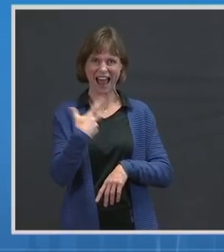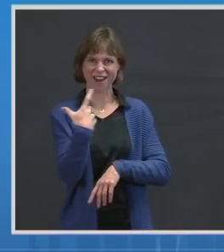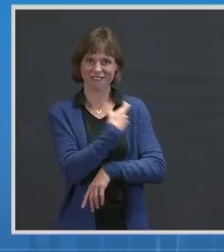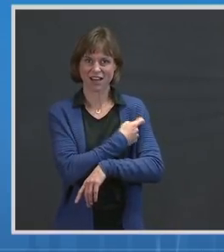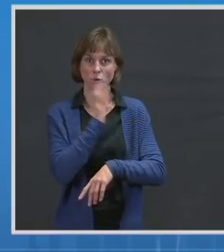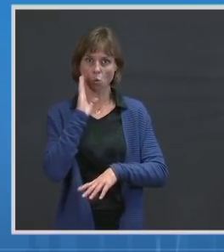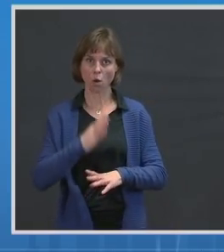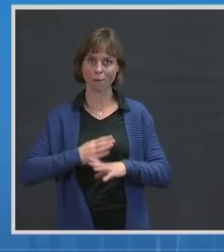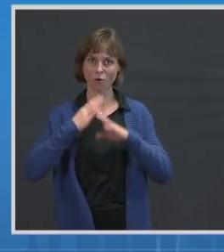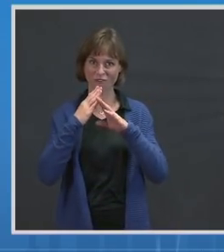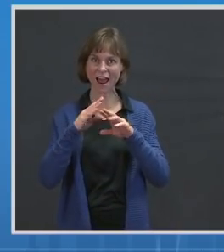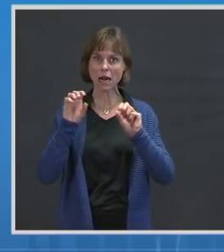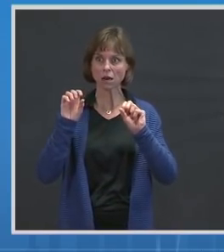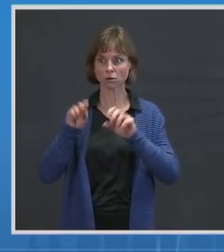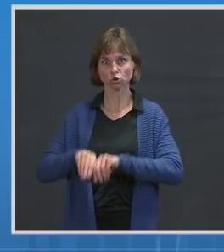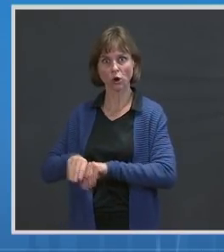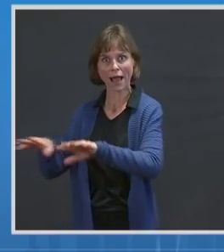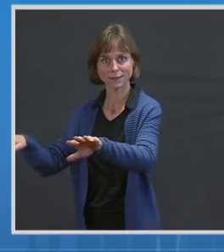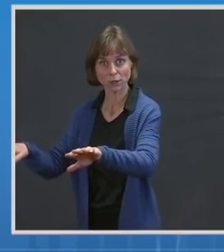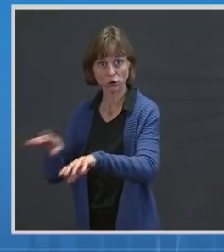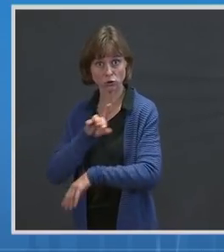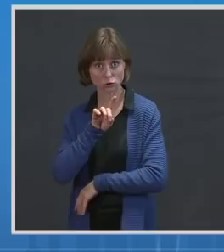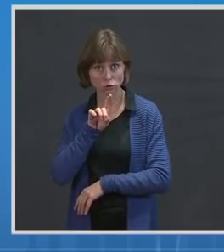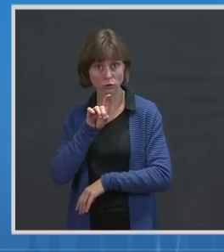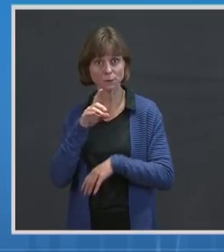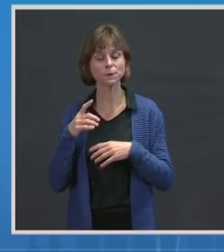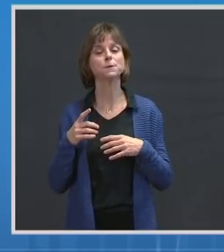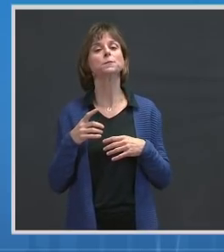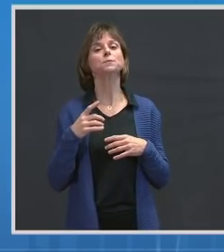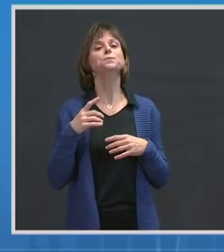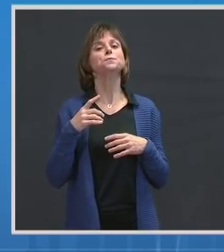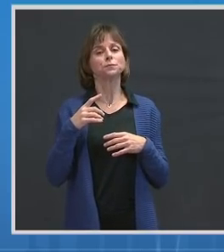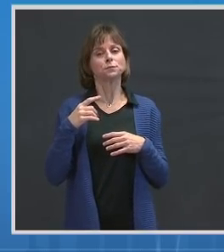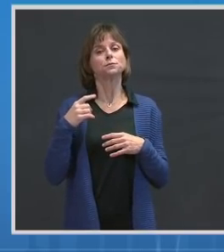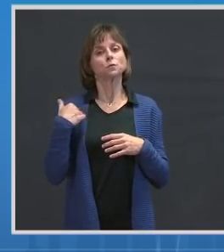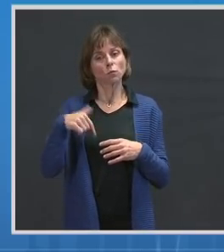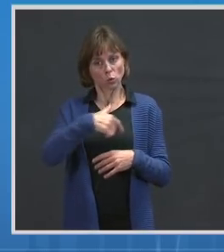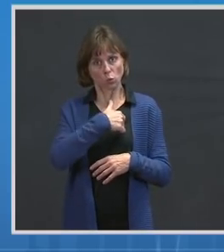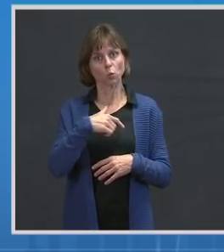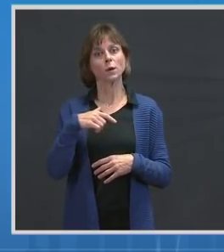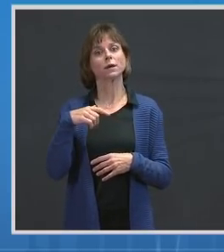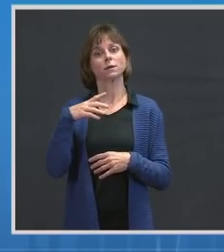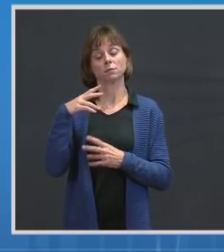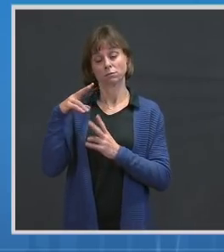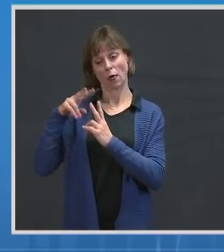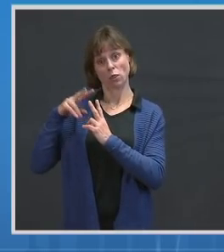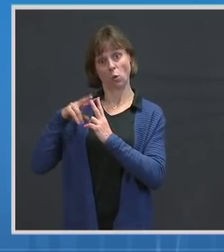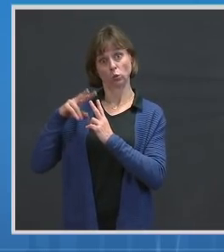And I had mentioned to you that we, together with the Moderna company -- and the Pfizer group is going to do it also --